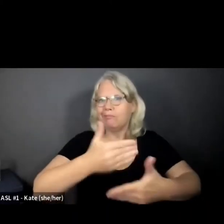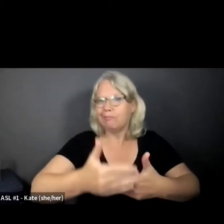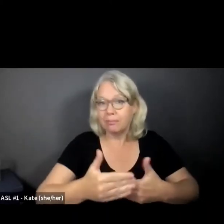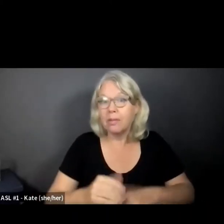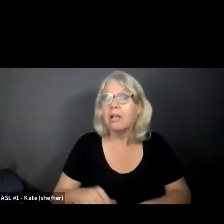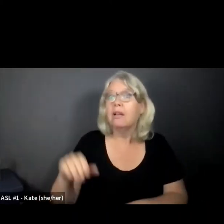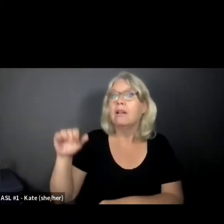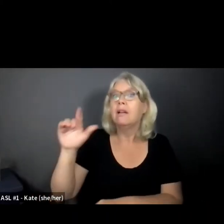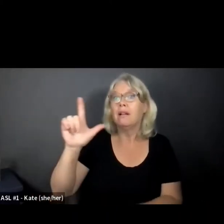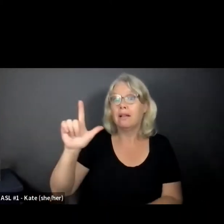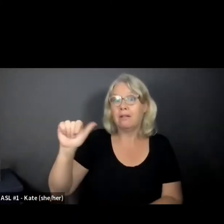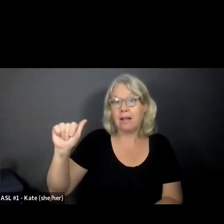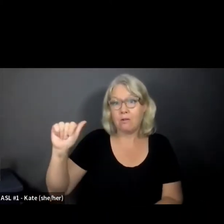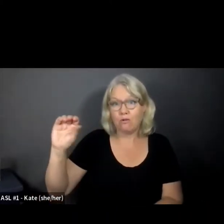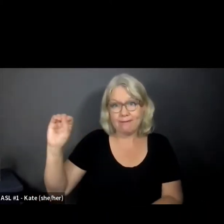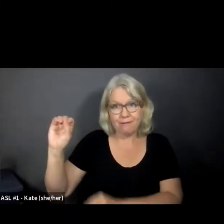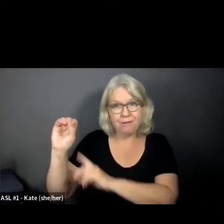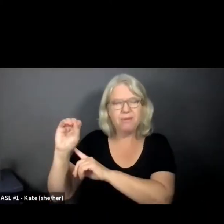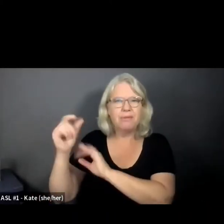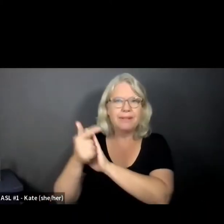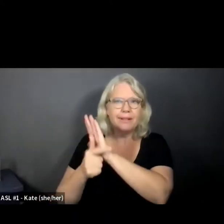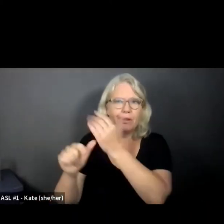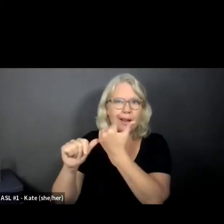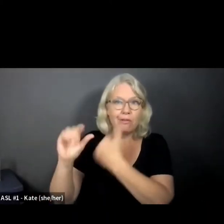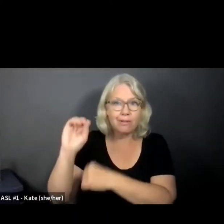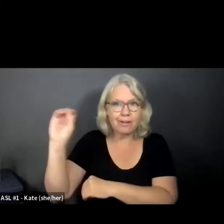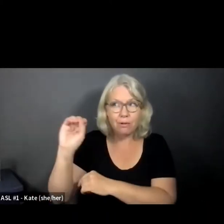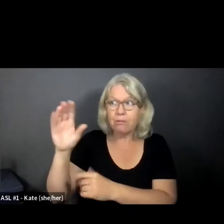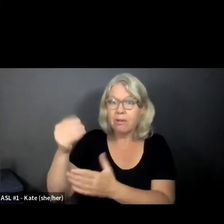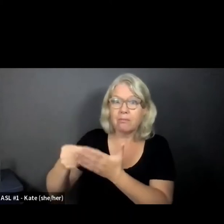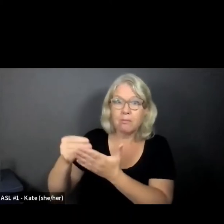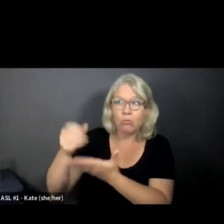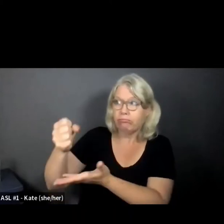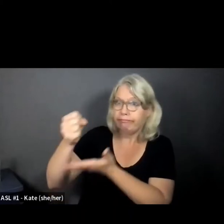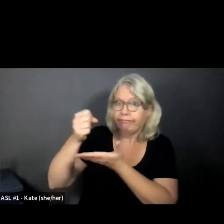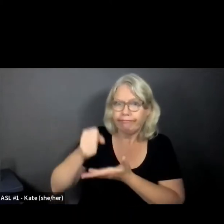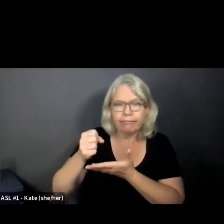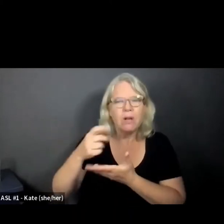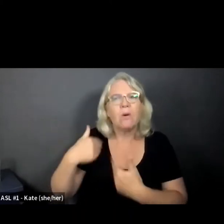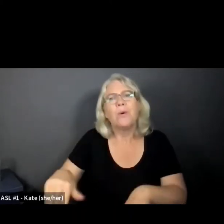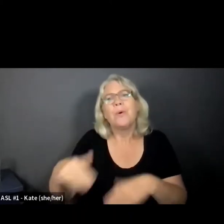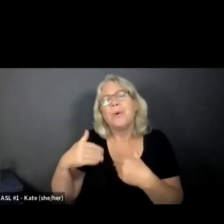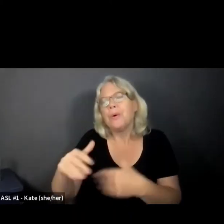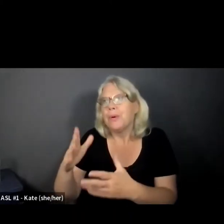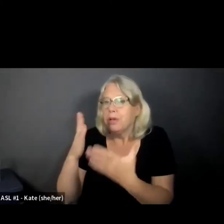LEGAL AID ONTARIO SUPPORT IS CRITICAL IN ENSURING WE CAN CONTINUE TO SERVE.